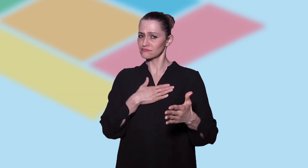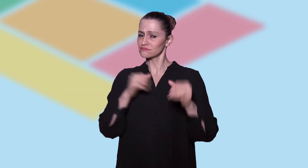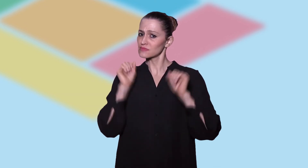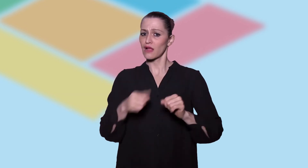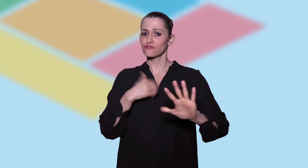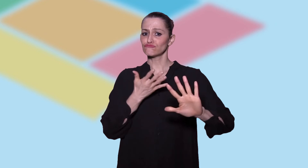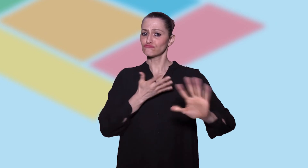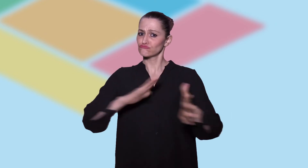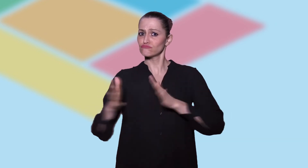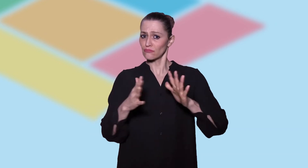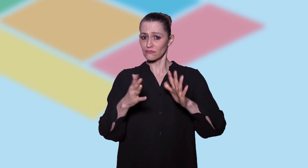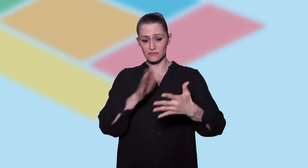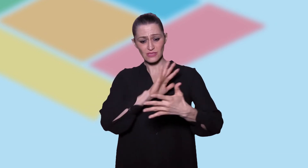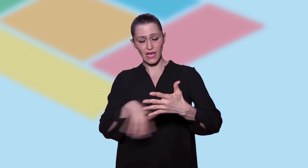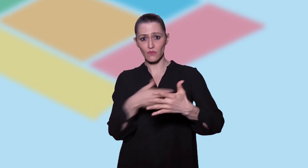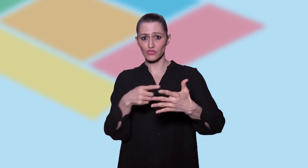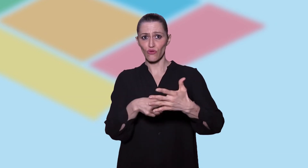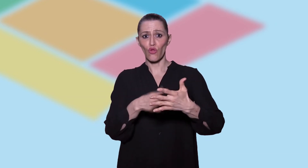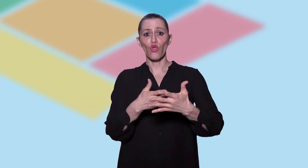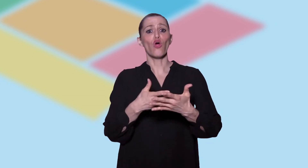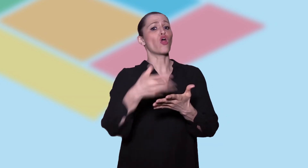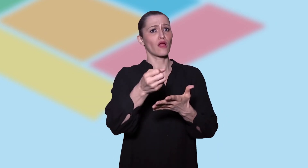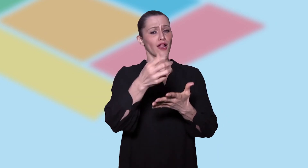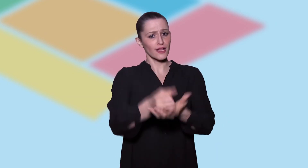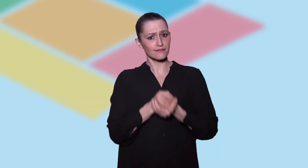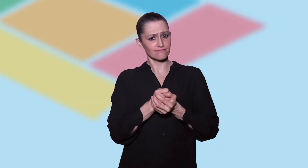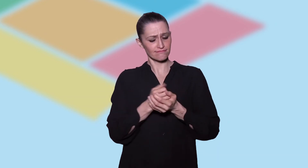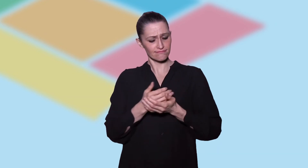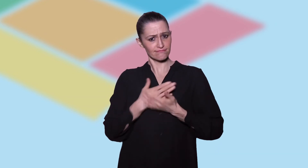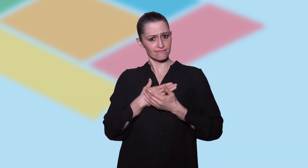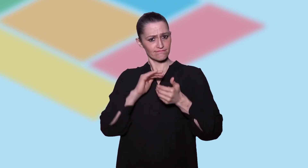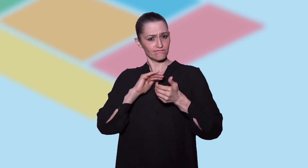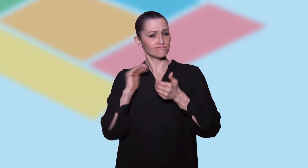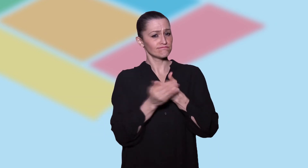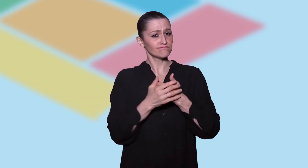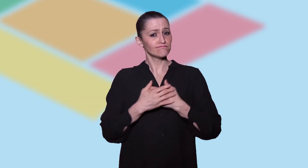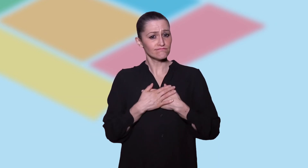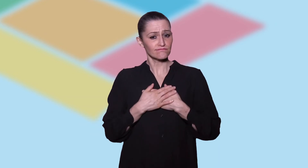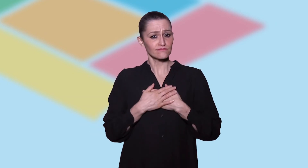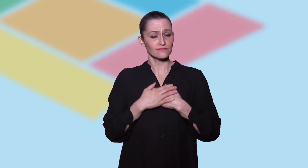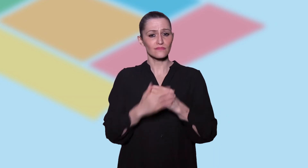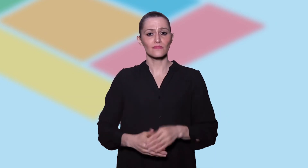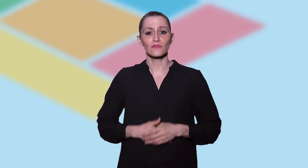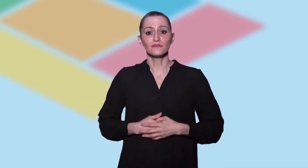our own language, Sign Language.